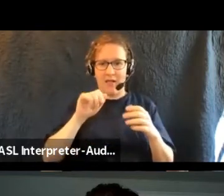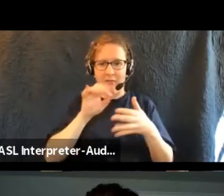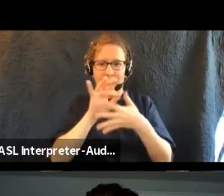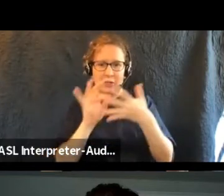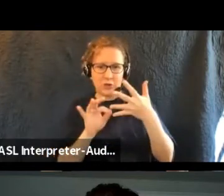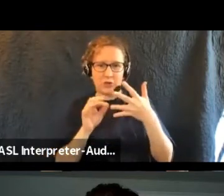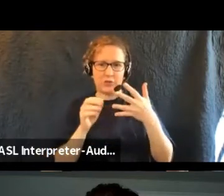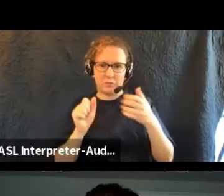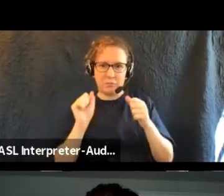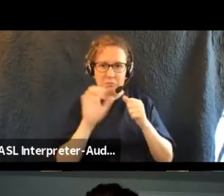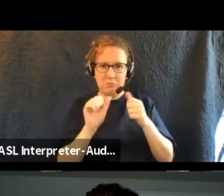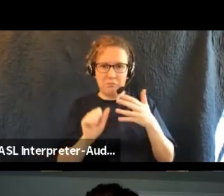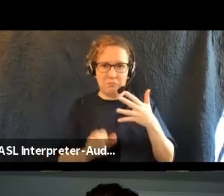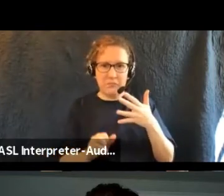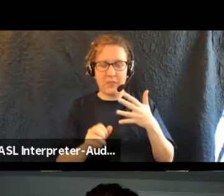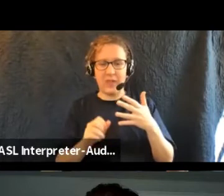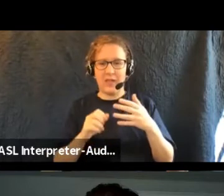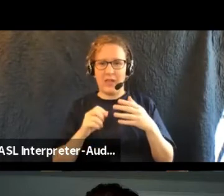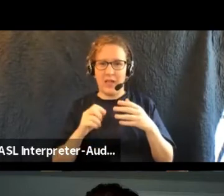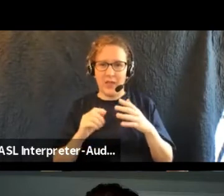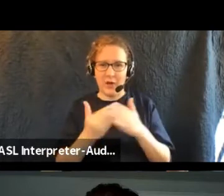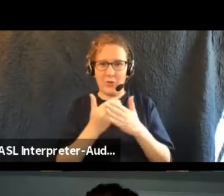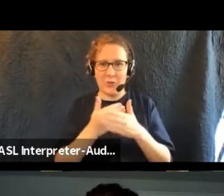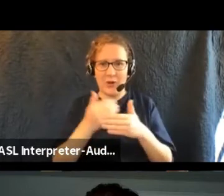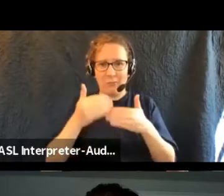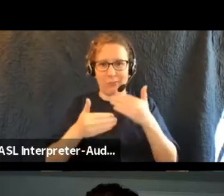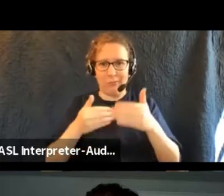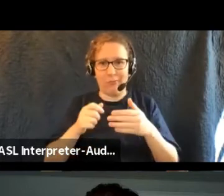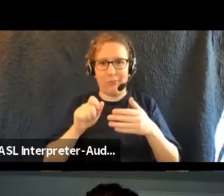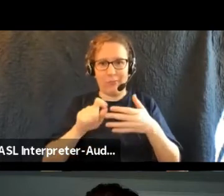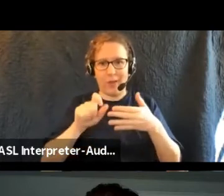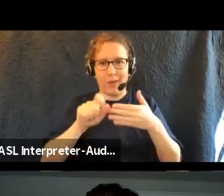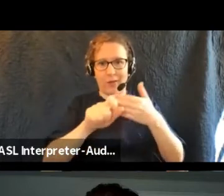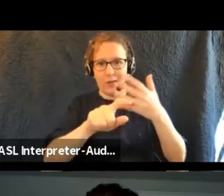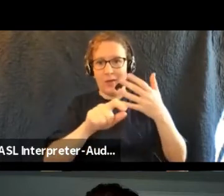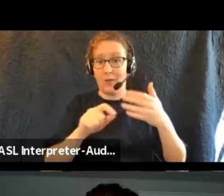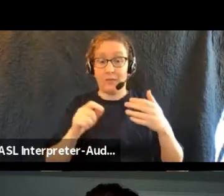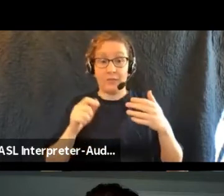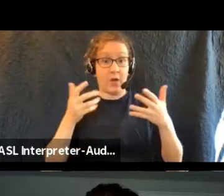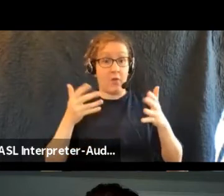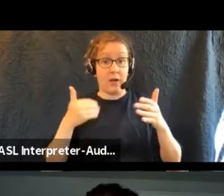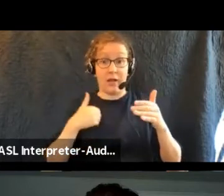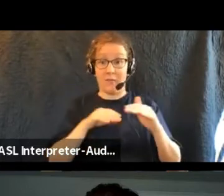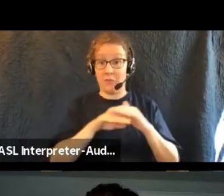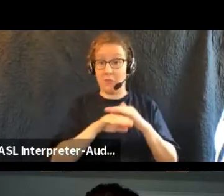those have even improved their already pretty great accessibility checkers and things that